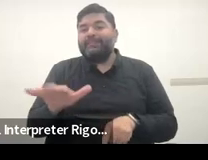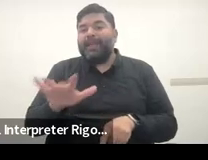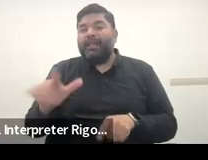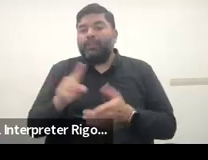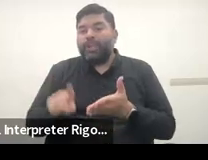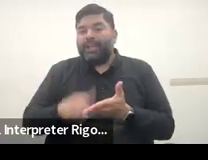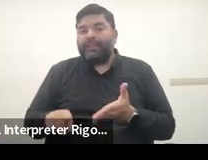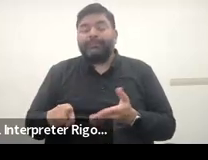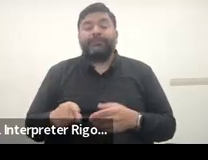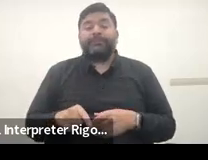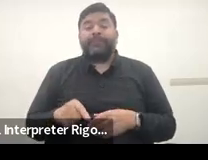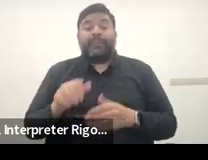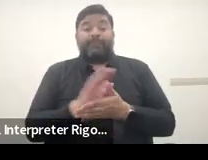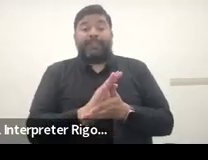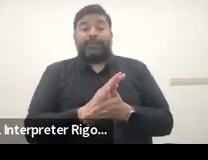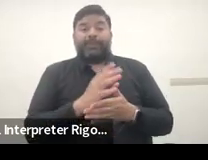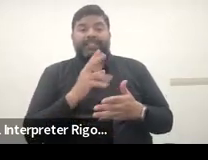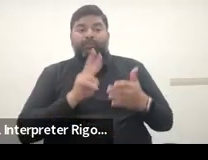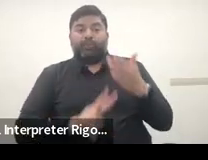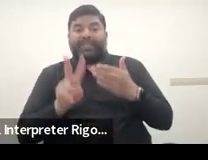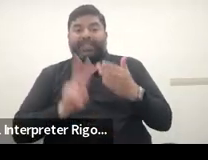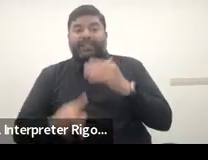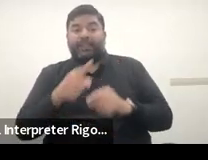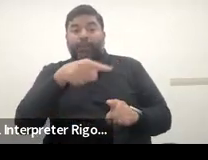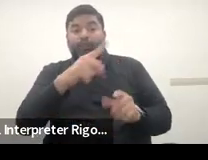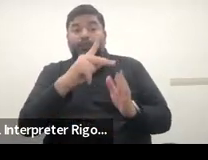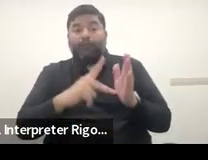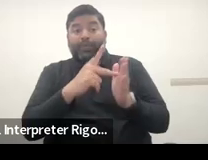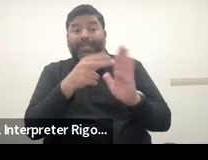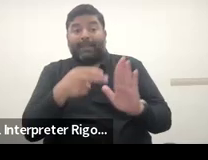predicting these phoneme labels is always going to be a little bit wrong. In fact the next slide I